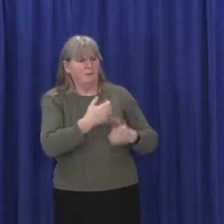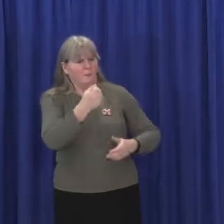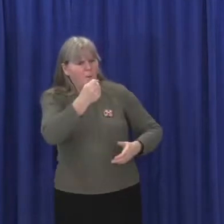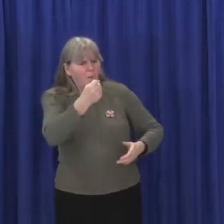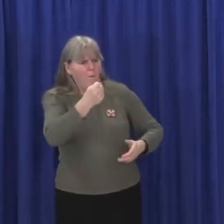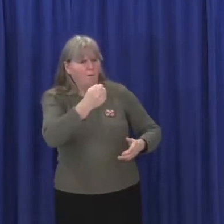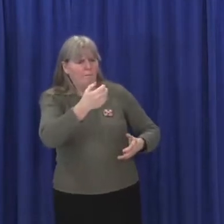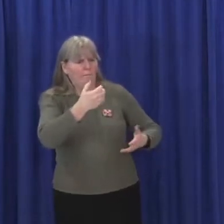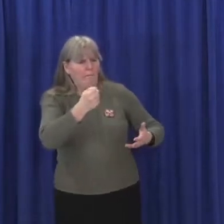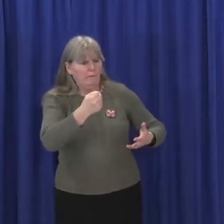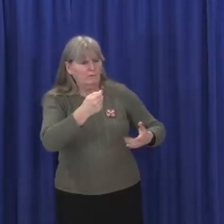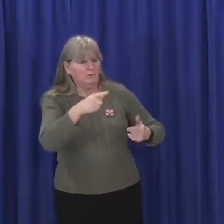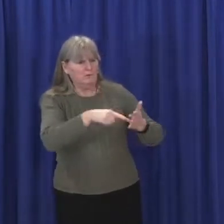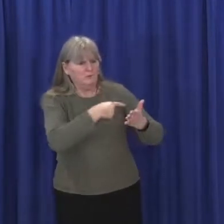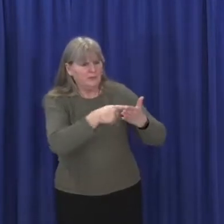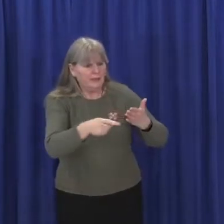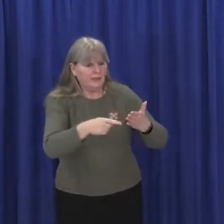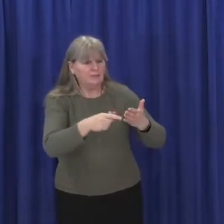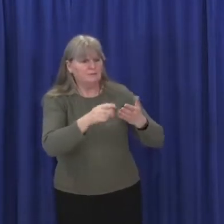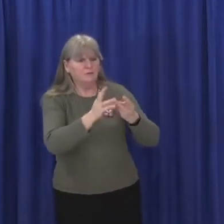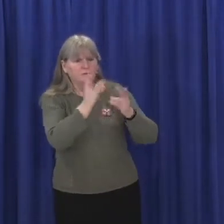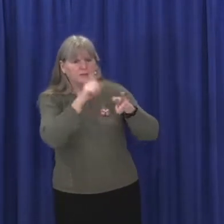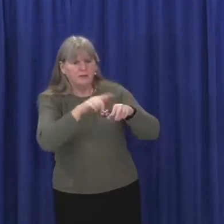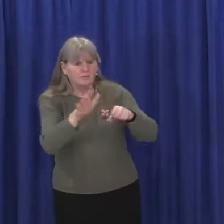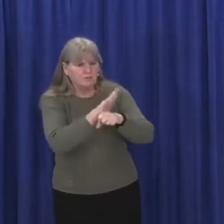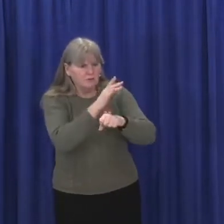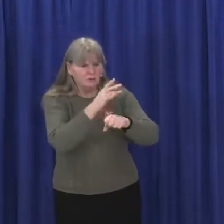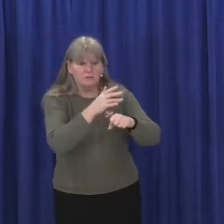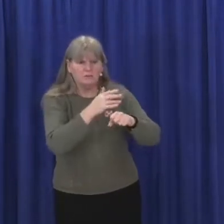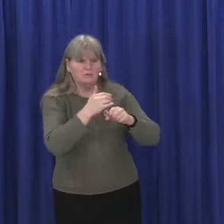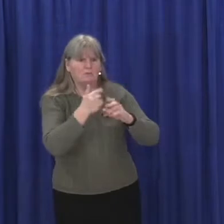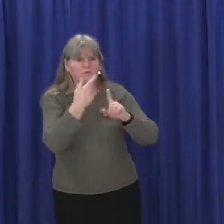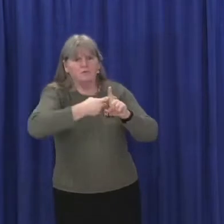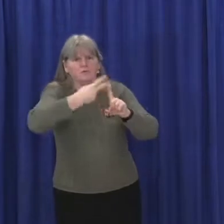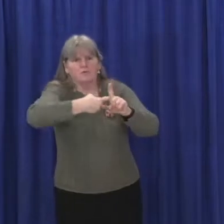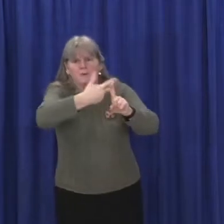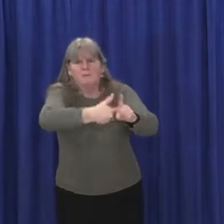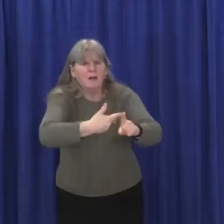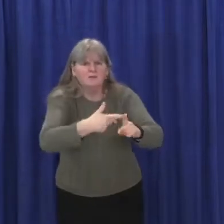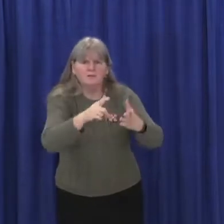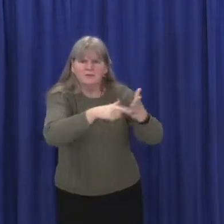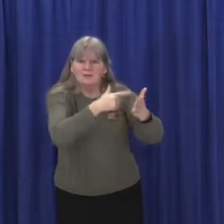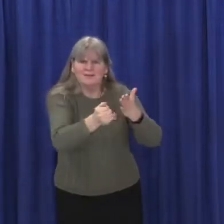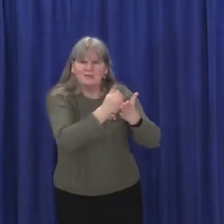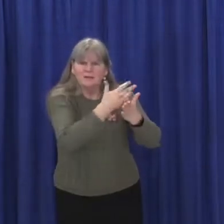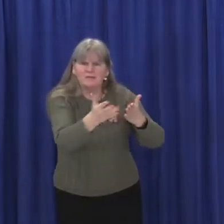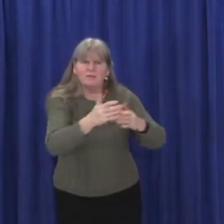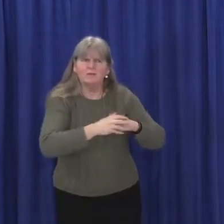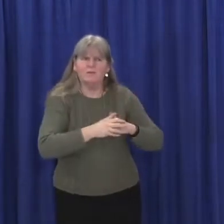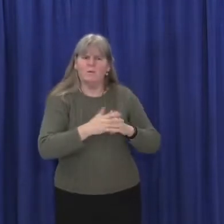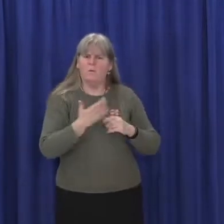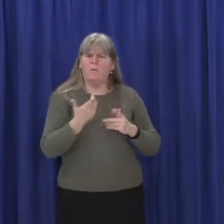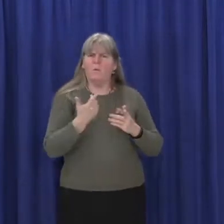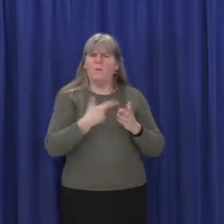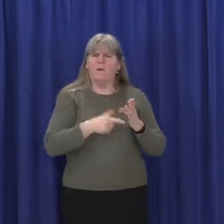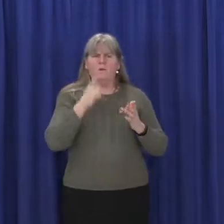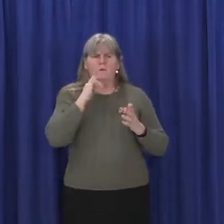should just cancel their entire winter seasons. So, what are we looking at now to loosen or modify restrictions?